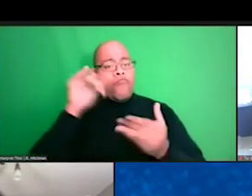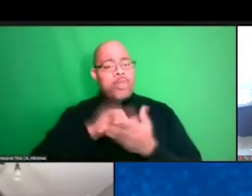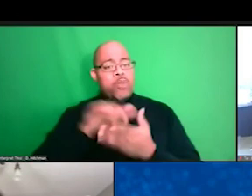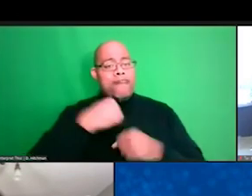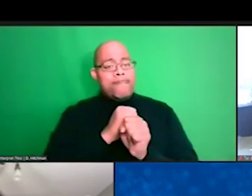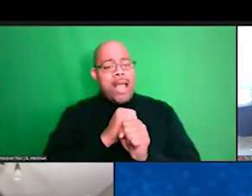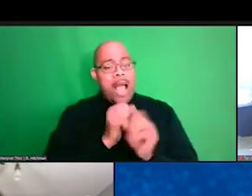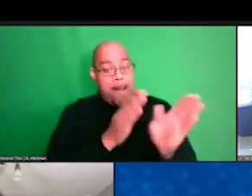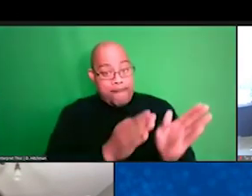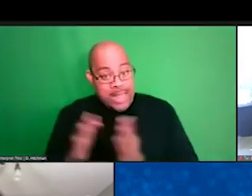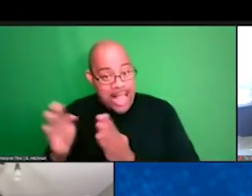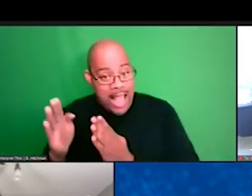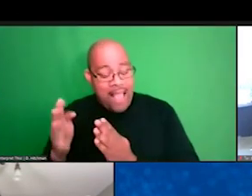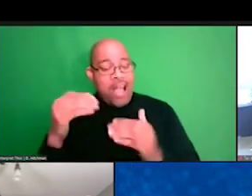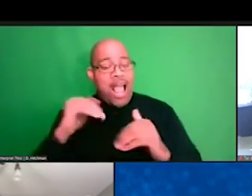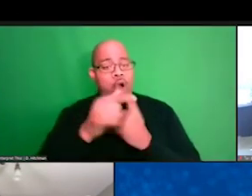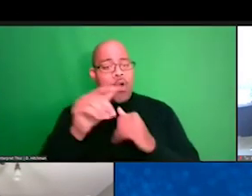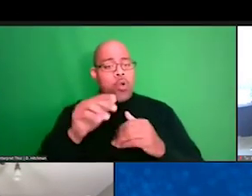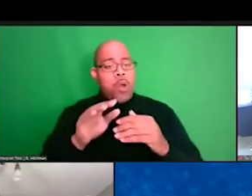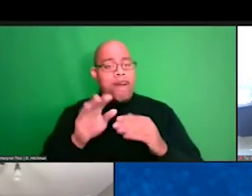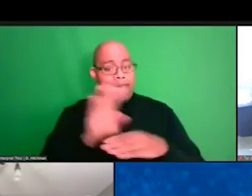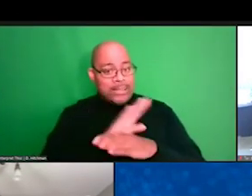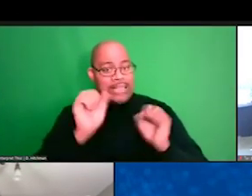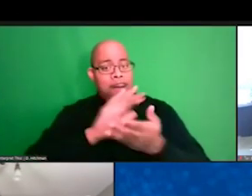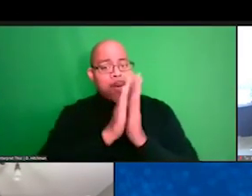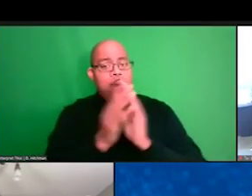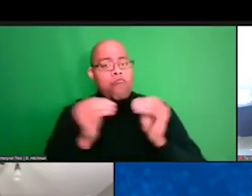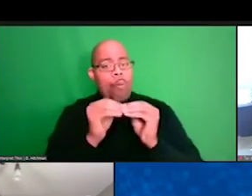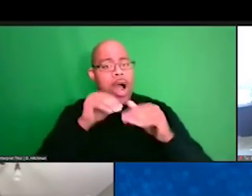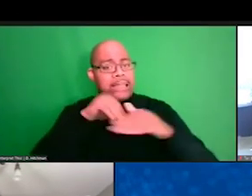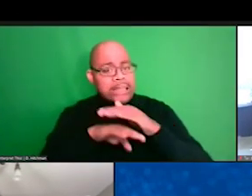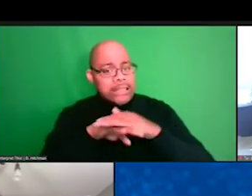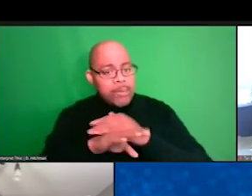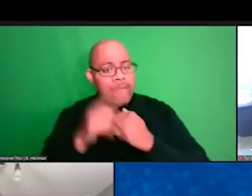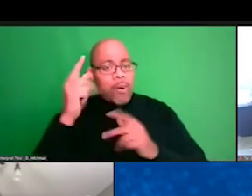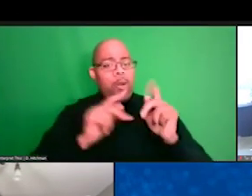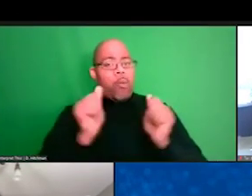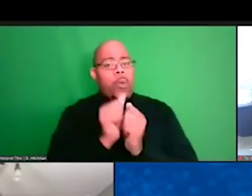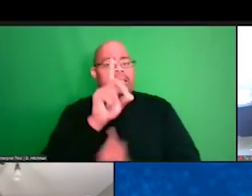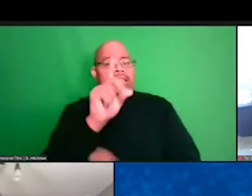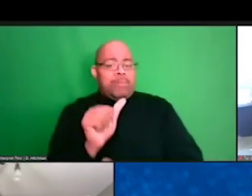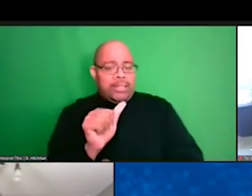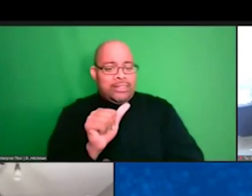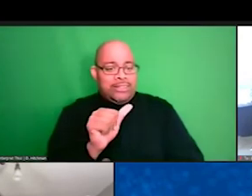your business can become more accessible for people with disabilities. If you're interested